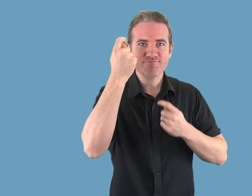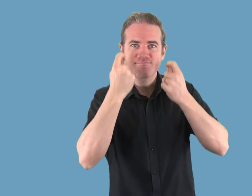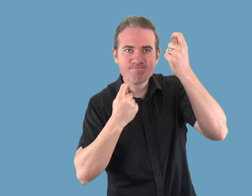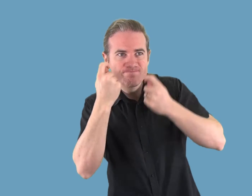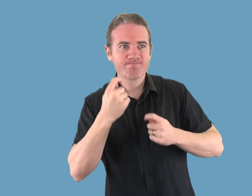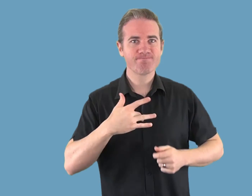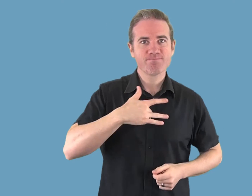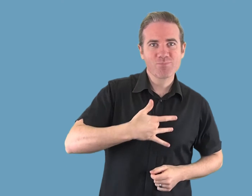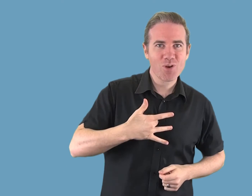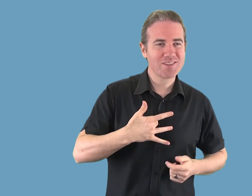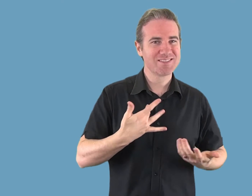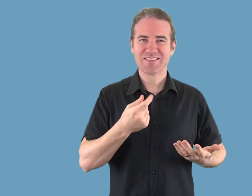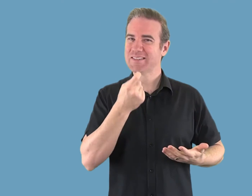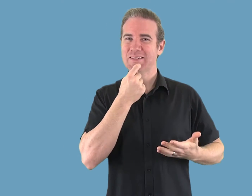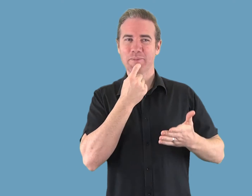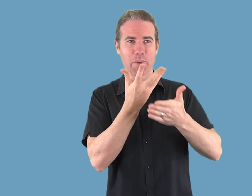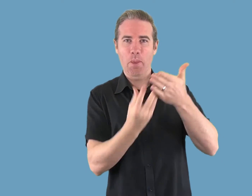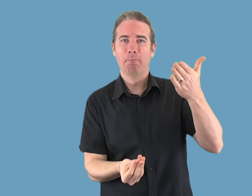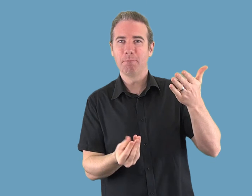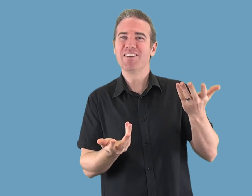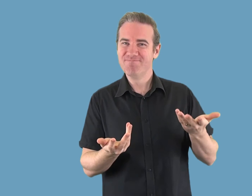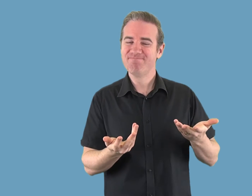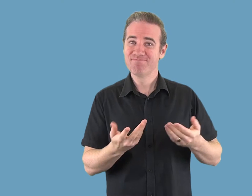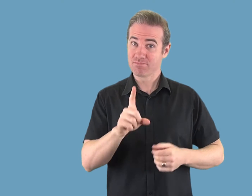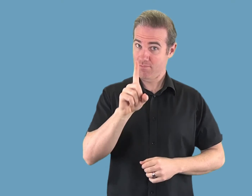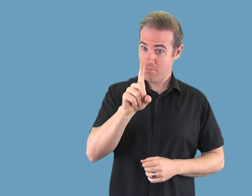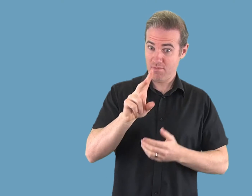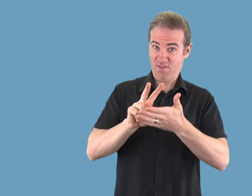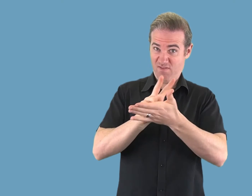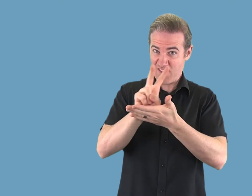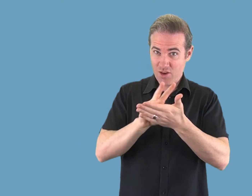and facial expressions, all things that are lost in email